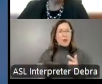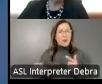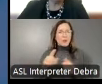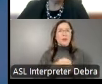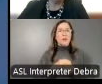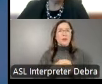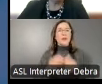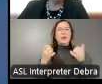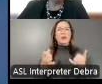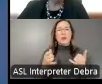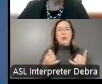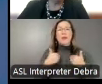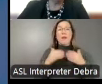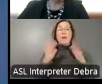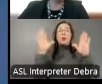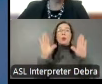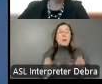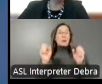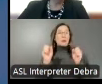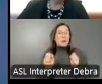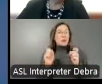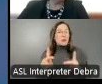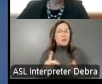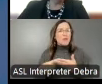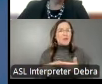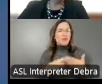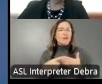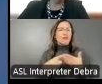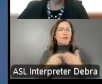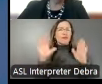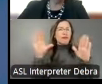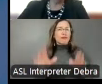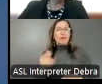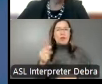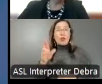Today, I have the incredible opportunity to talk with extraordinary Grammy winner,